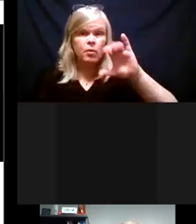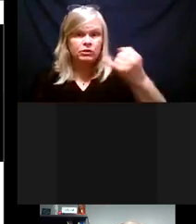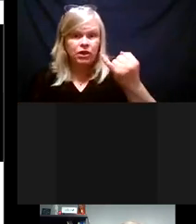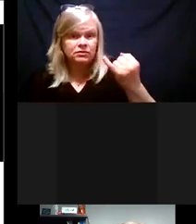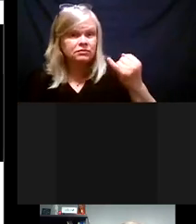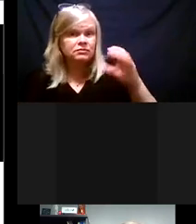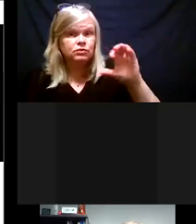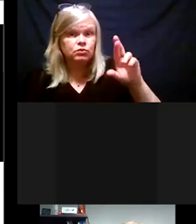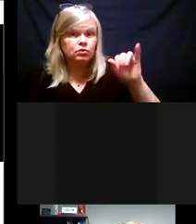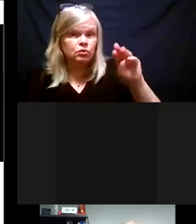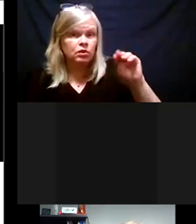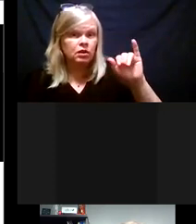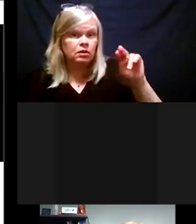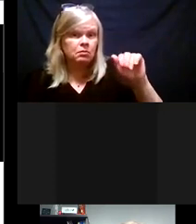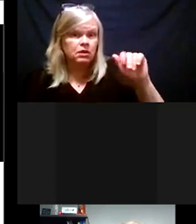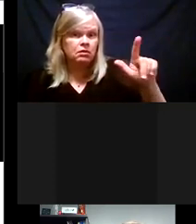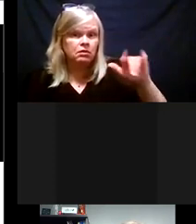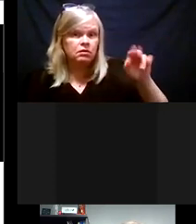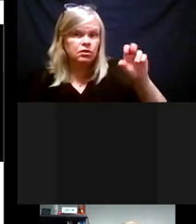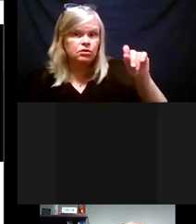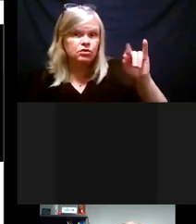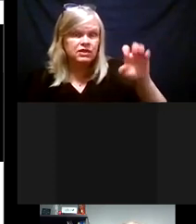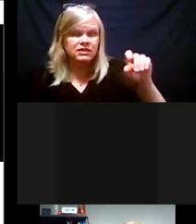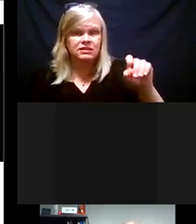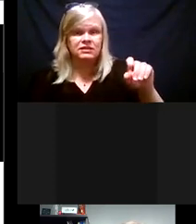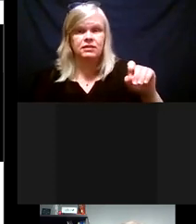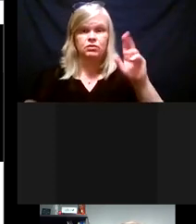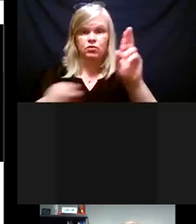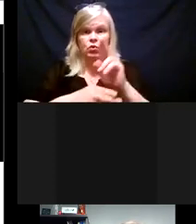FRAMEWORK OF TERMS IS NOT USEFUL.